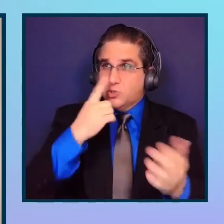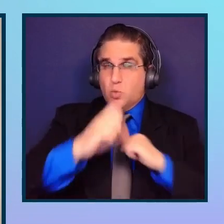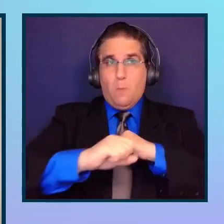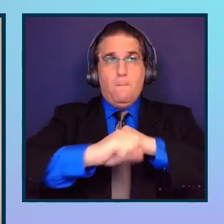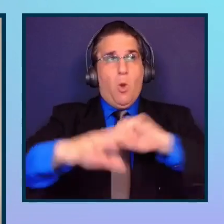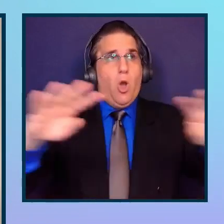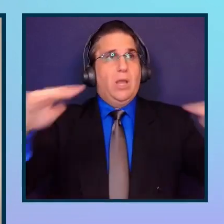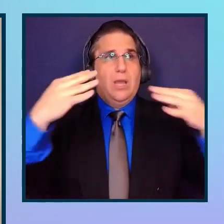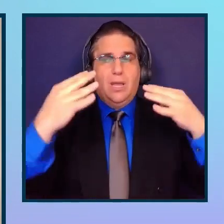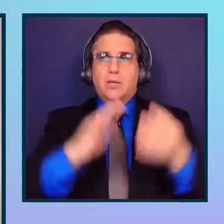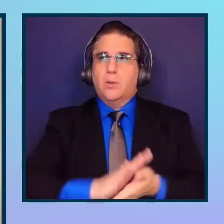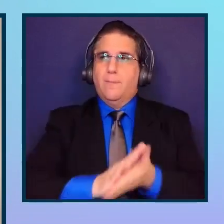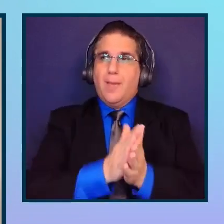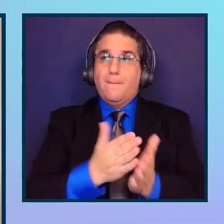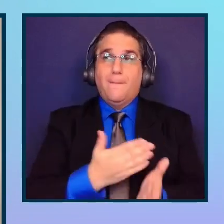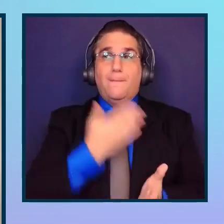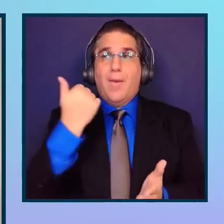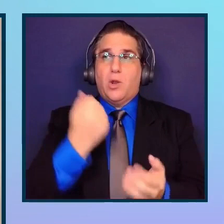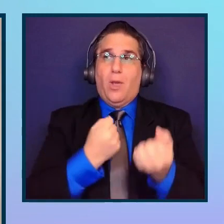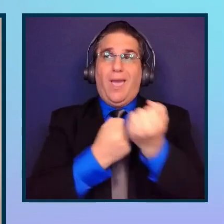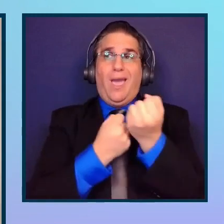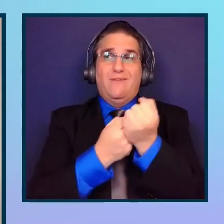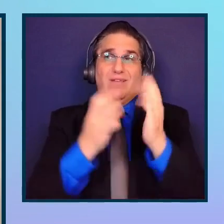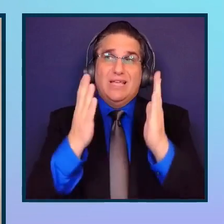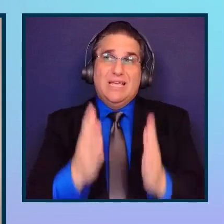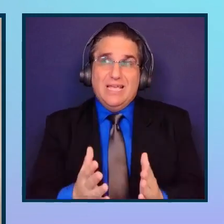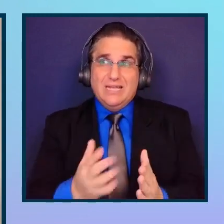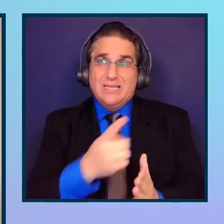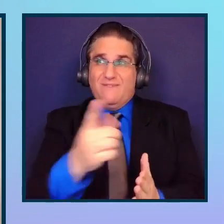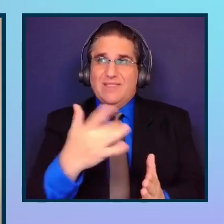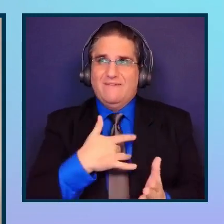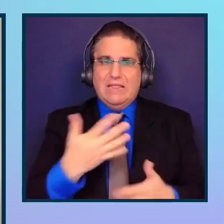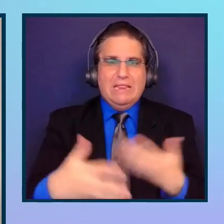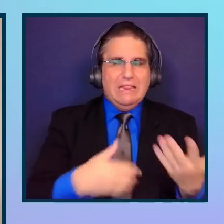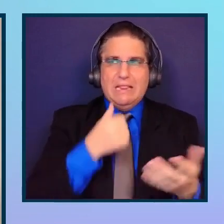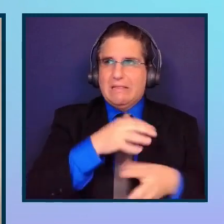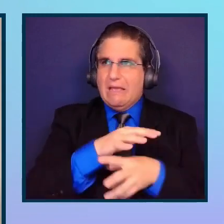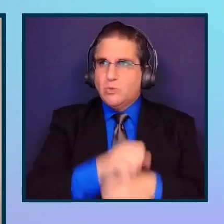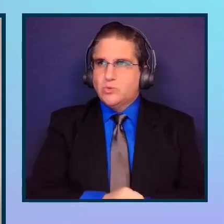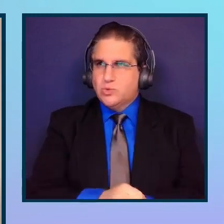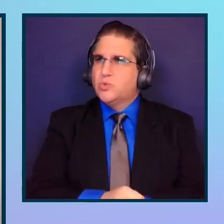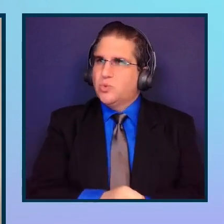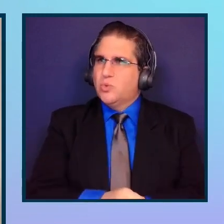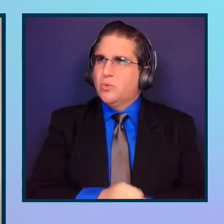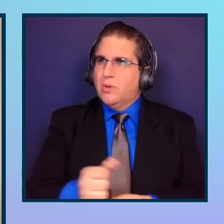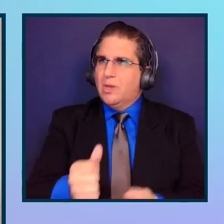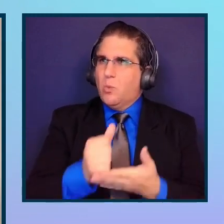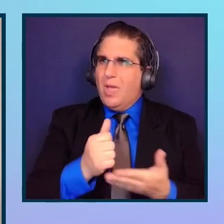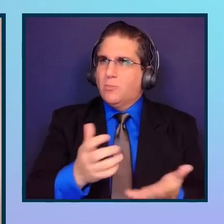if that's something that they're not used to, I think that would be really helpful for promoting that change that we've been discussing.